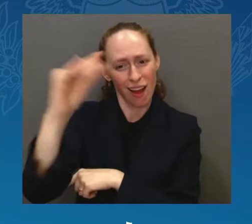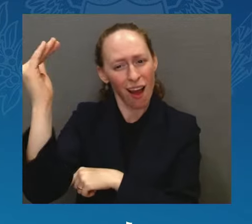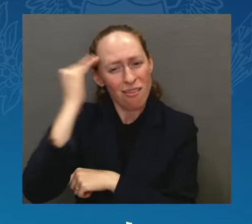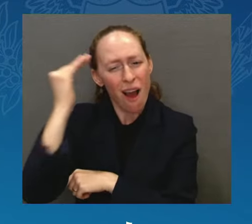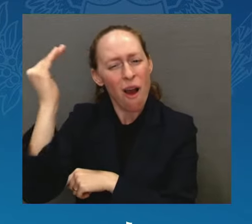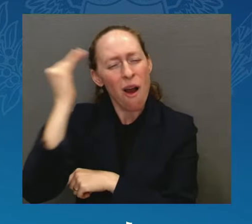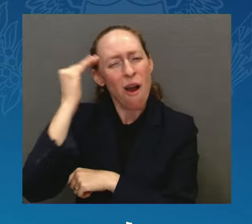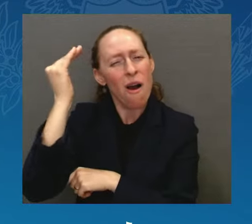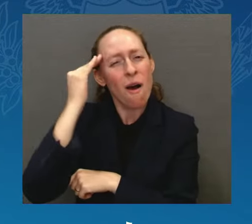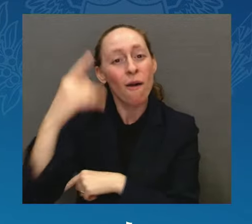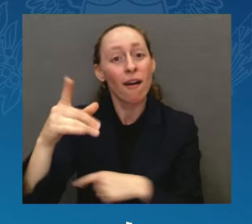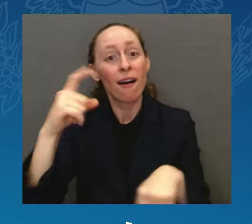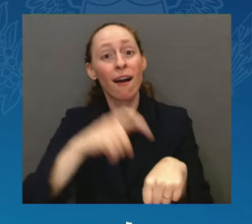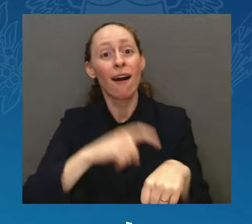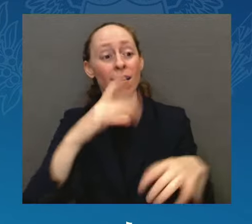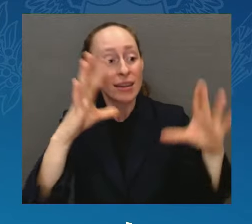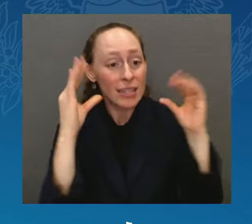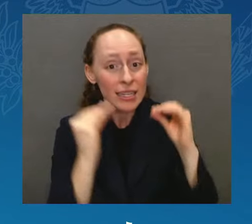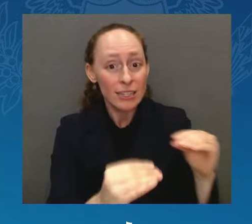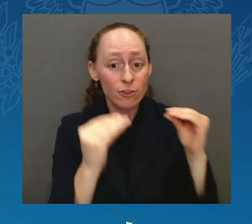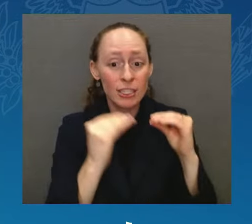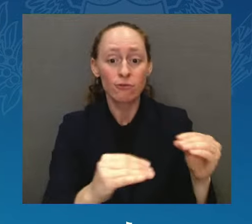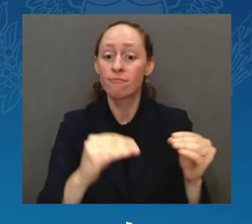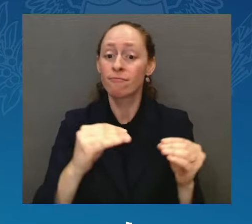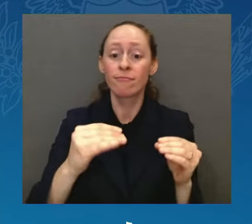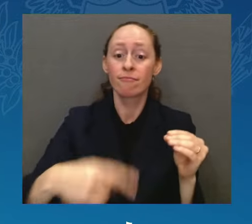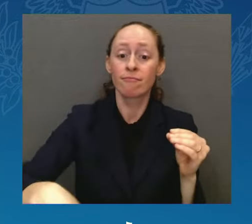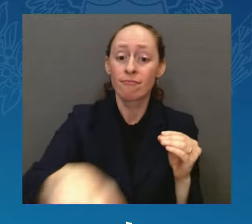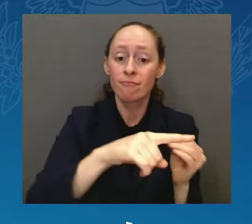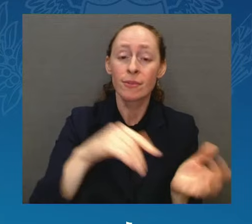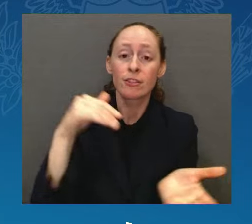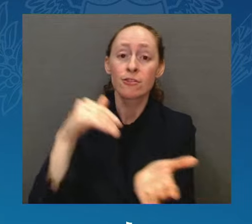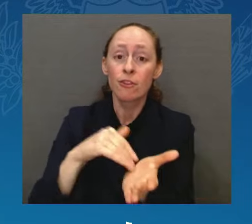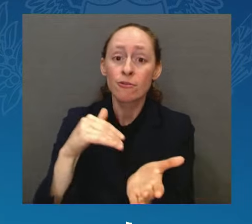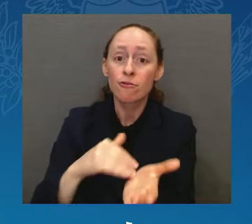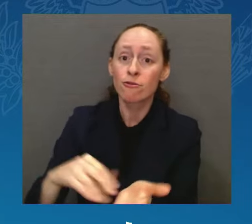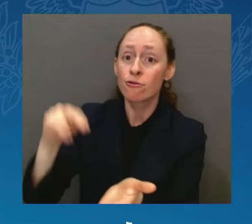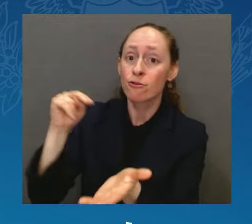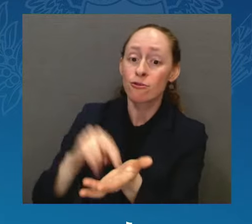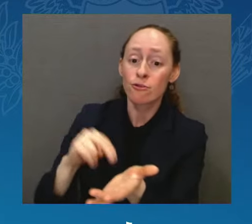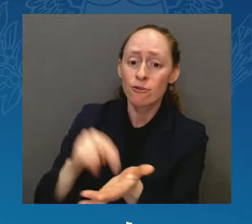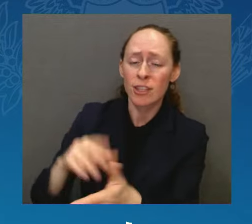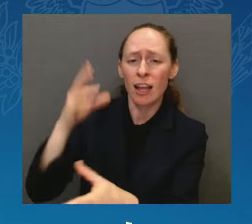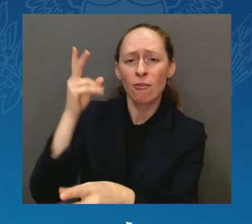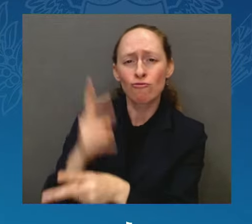the doctors and nurses who help heal our families, the faith leaders who comfort us,